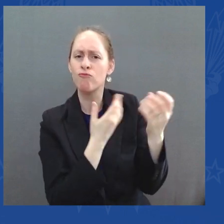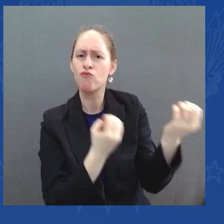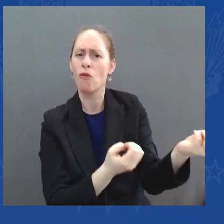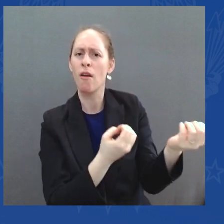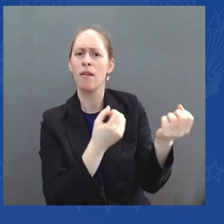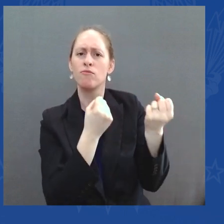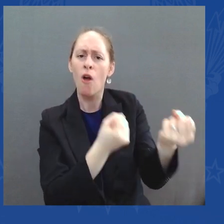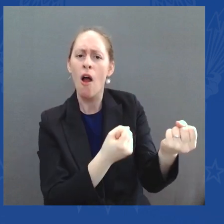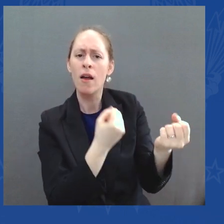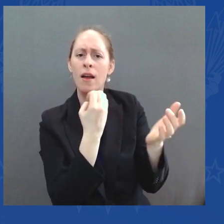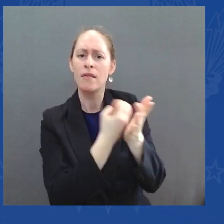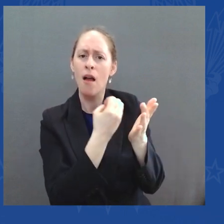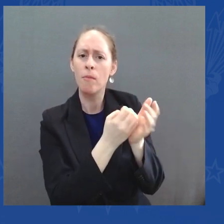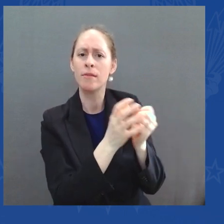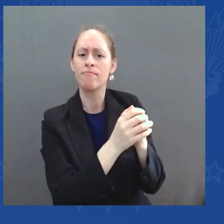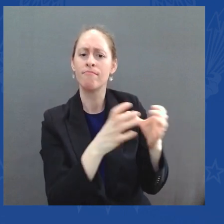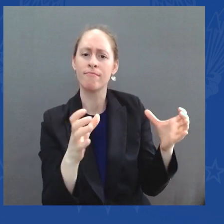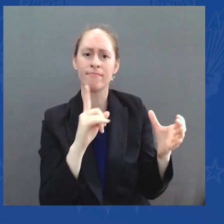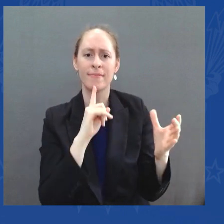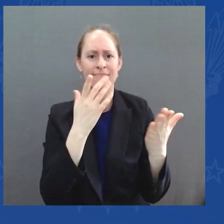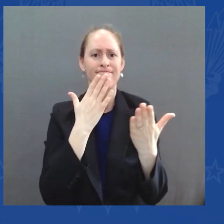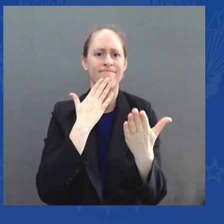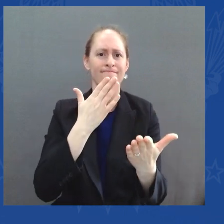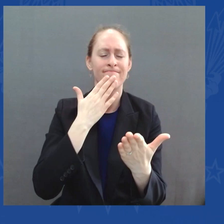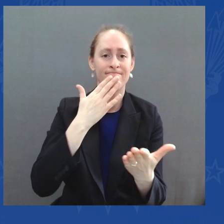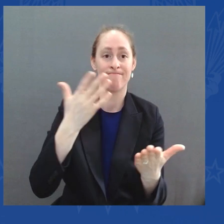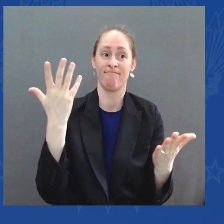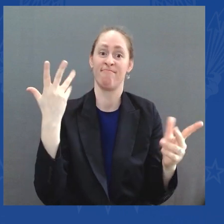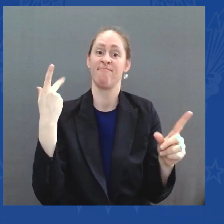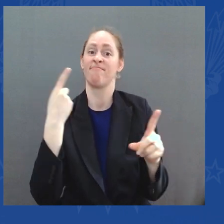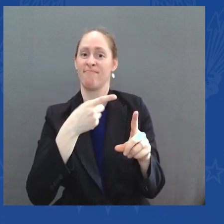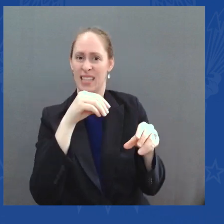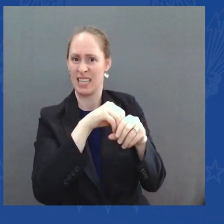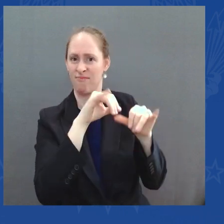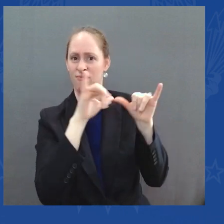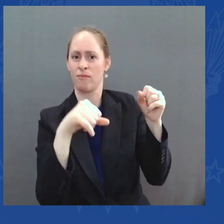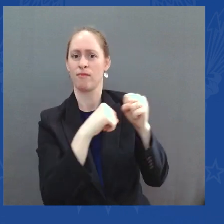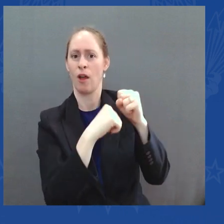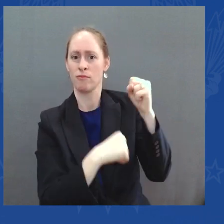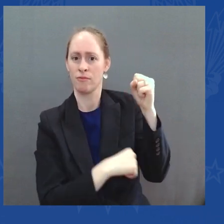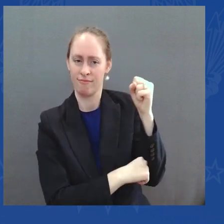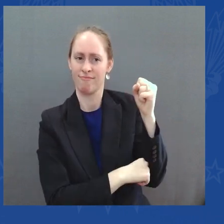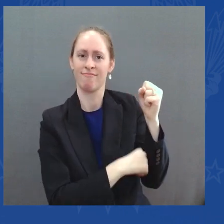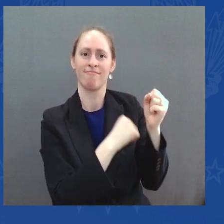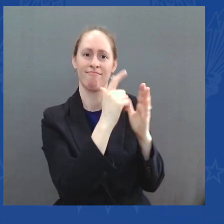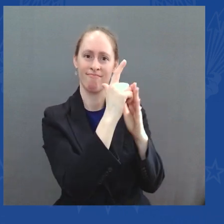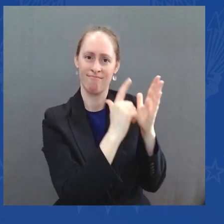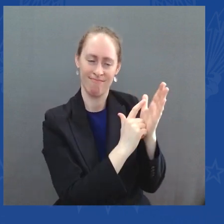and it wasn't my law; it was a bipartisan -- one of the few great bipartisan things we've done this year -- we're making the largest investment